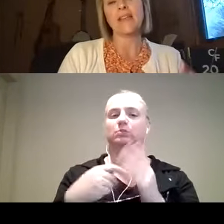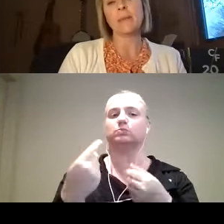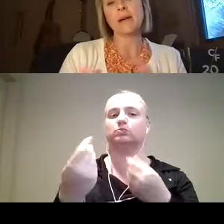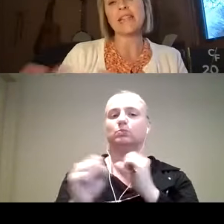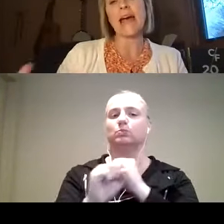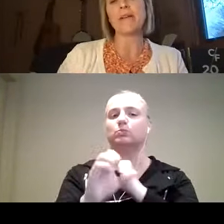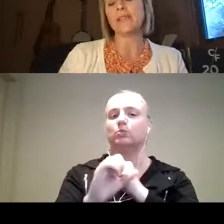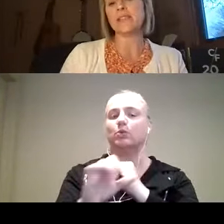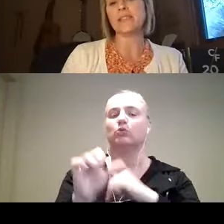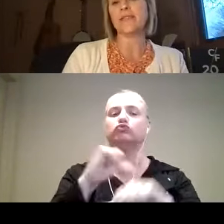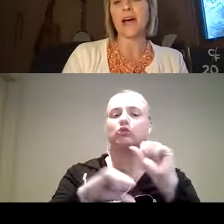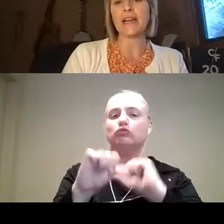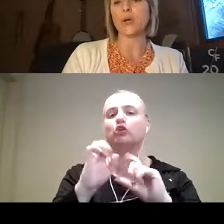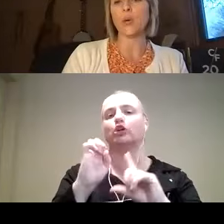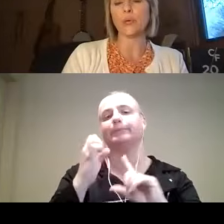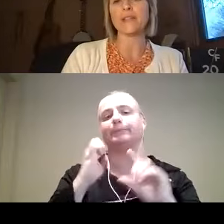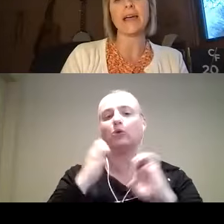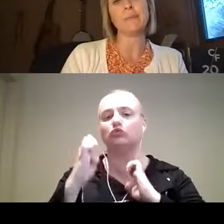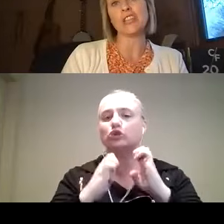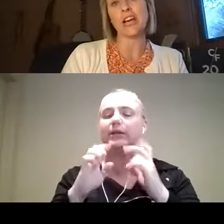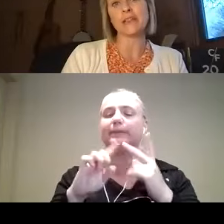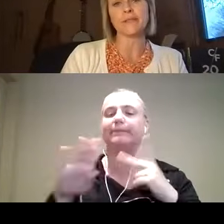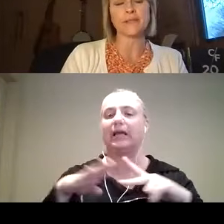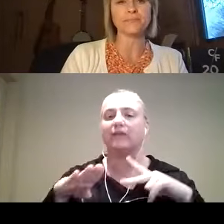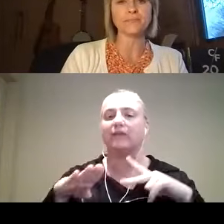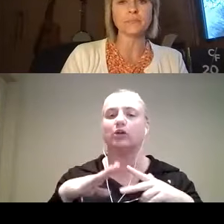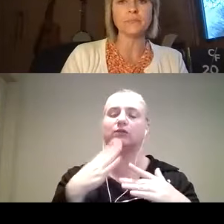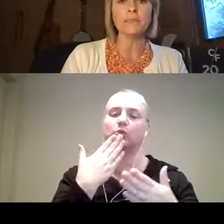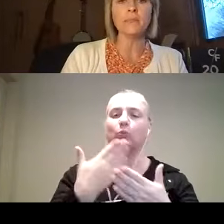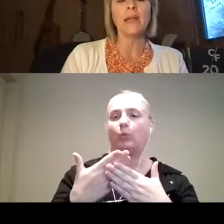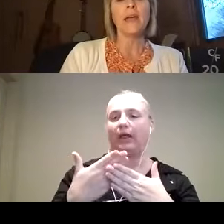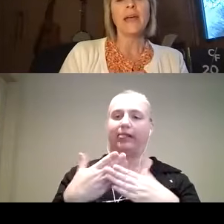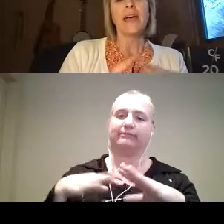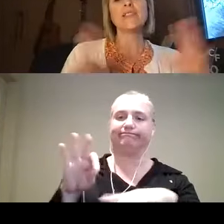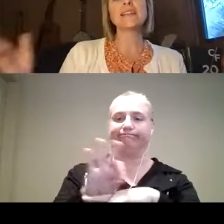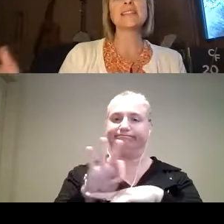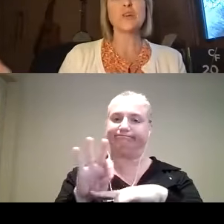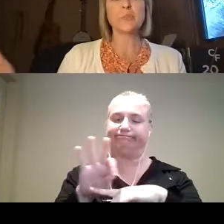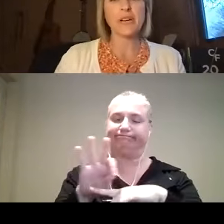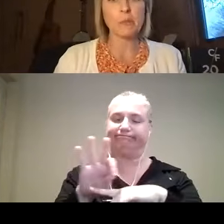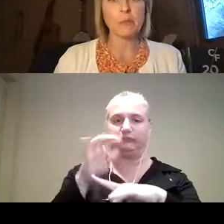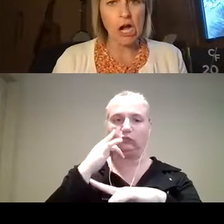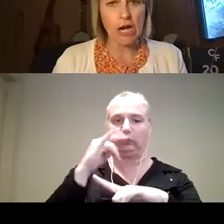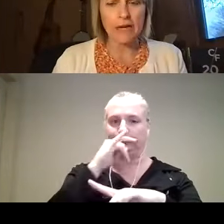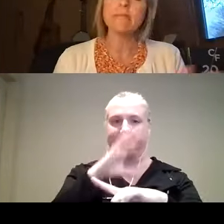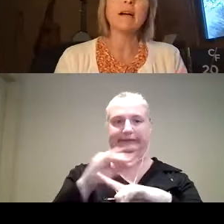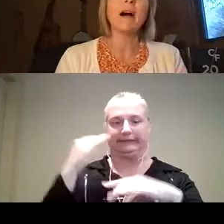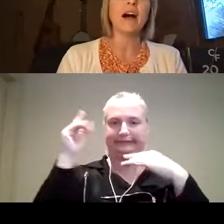and they must have these defined goals and objectives. And so, that's still pretty broad